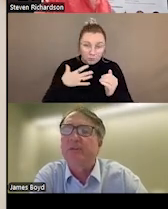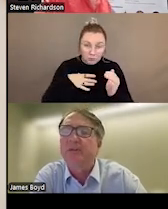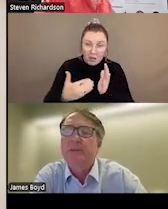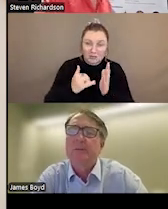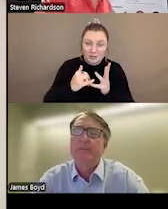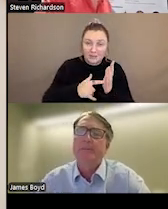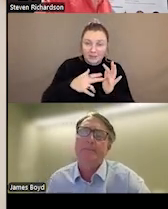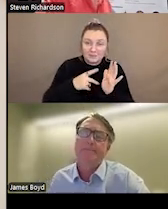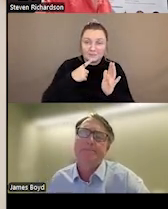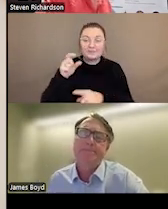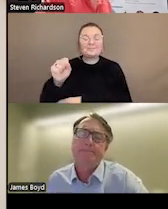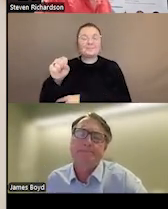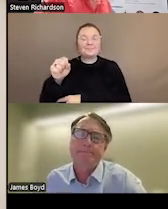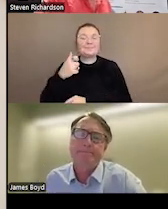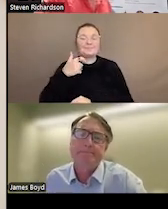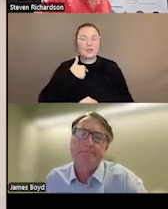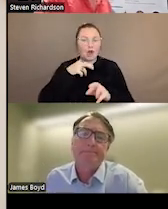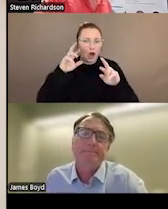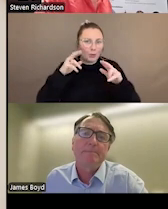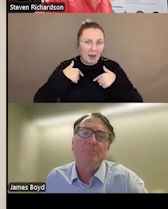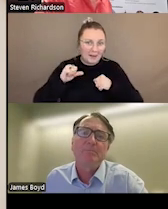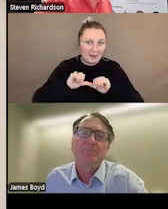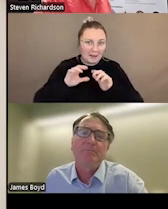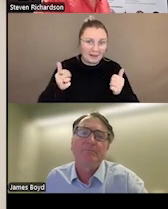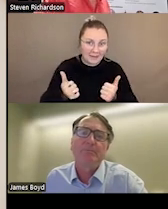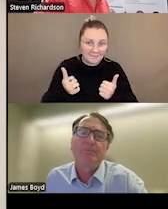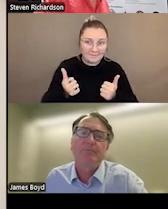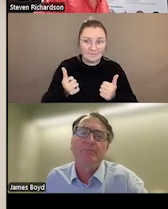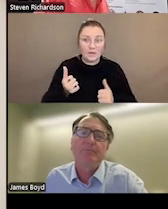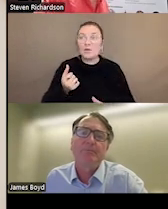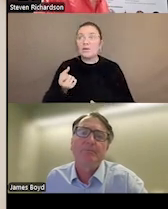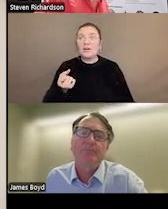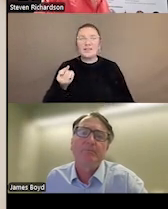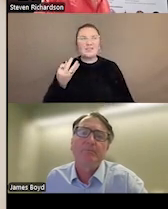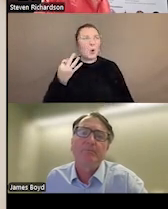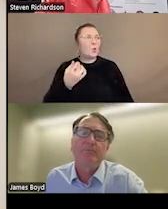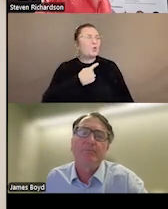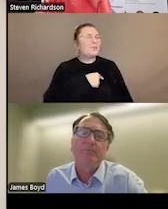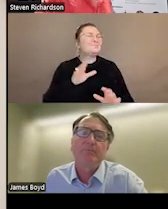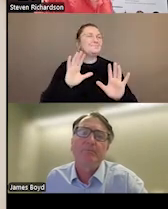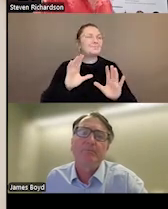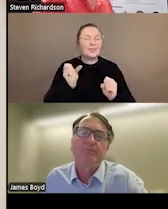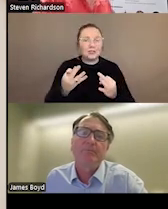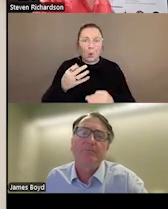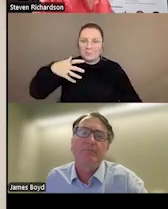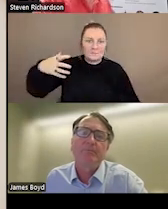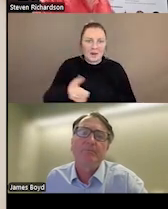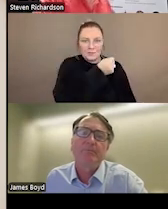I hope I have been clear. There is no? What's the word? There is no compulsion to